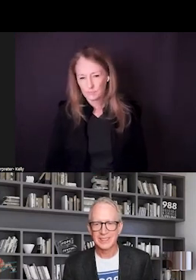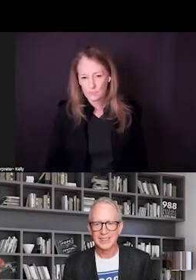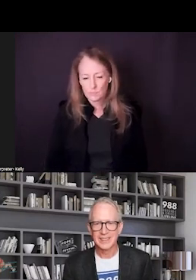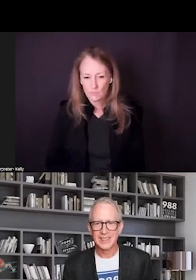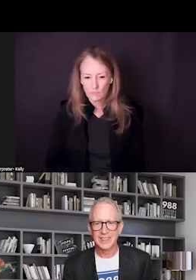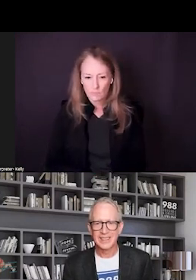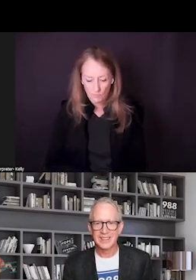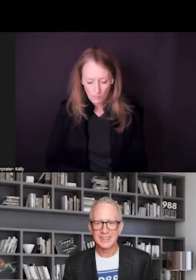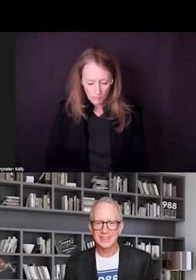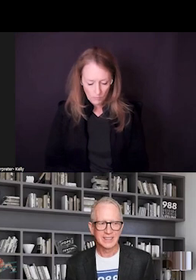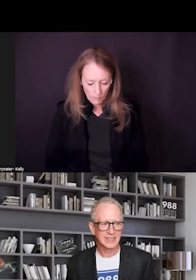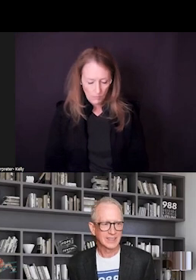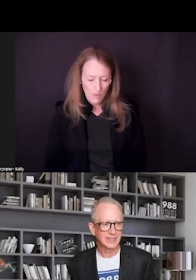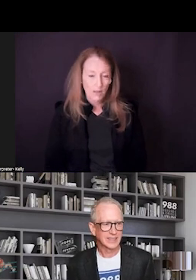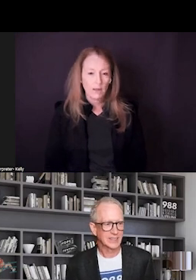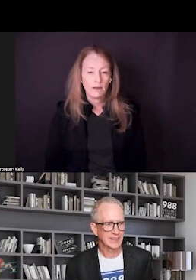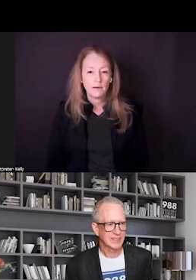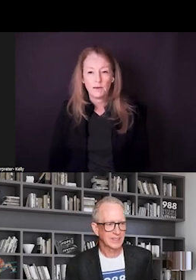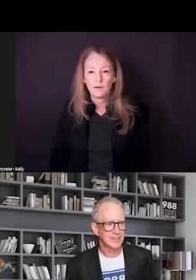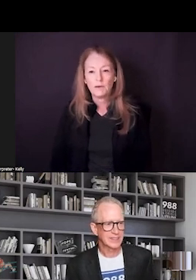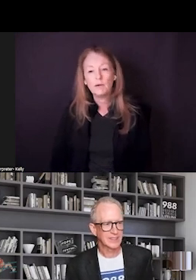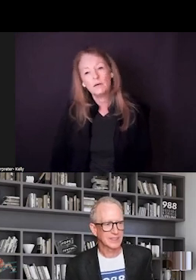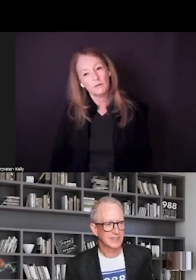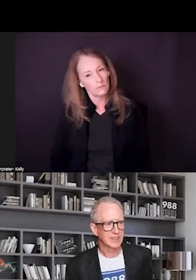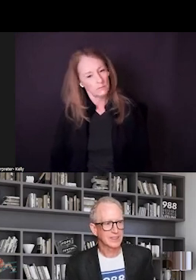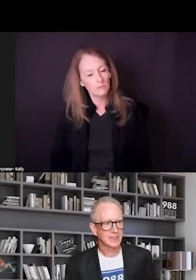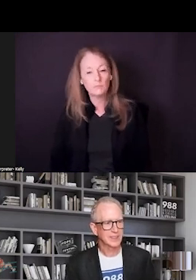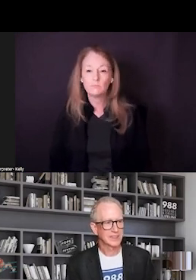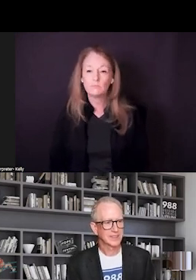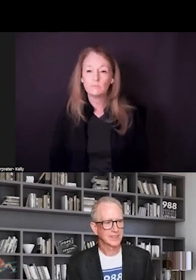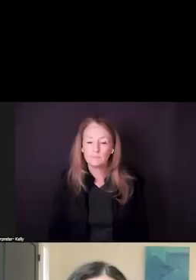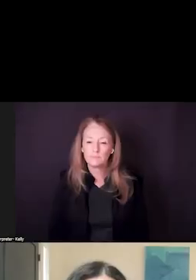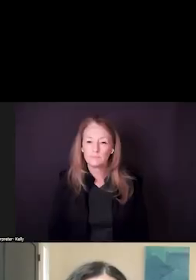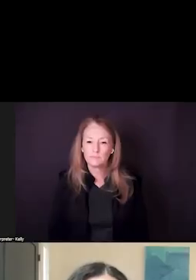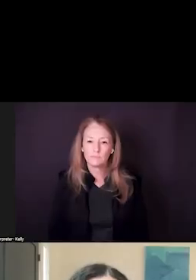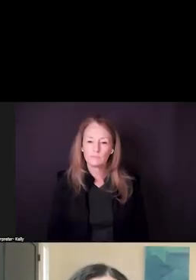I WANTED TO CHAT -- ONE, I WANTED TO TALK ABOUT THE ARTICLE,